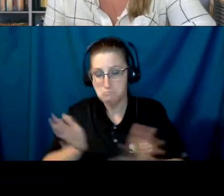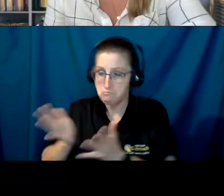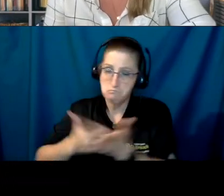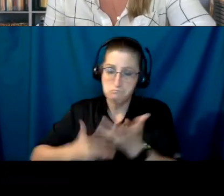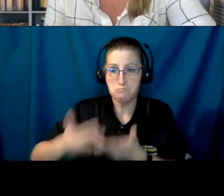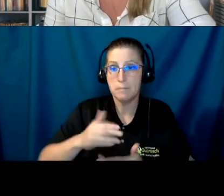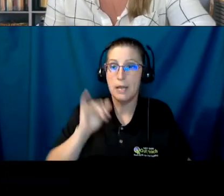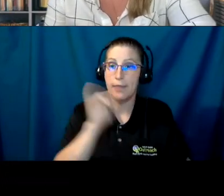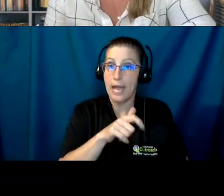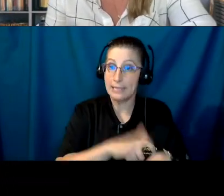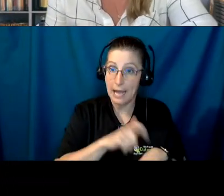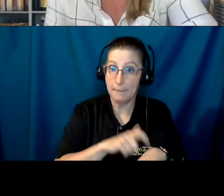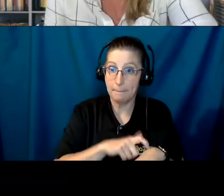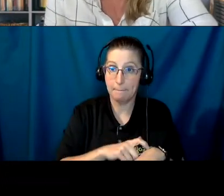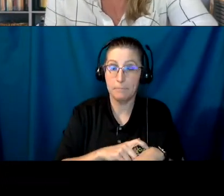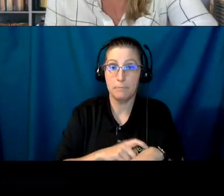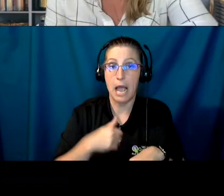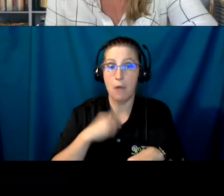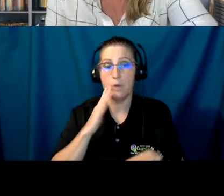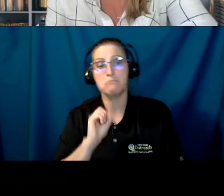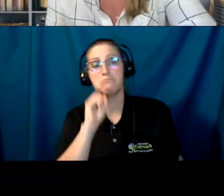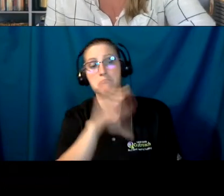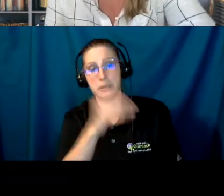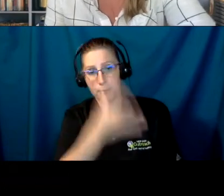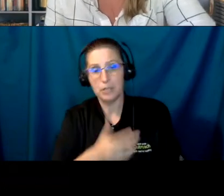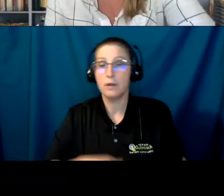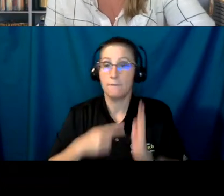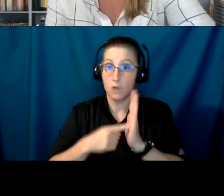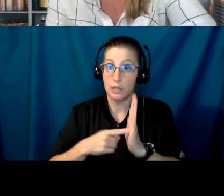time where, you know, I would just offer information, like, if my student had a hard day, he would